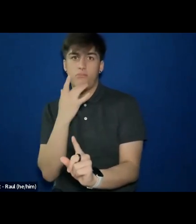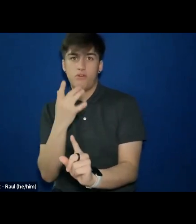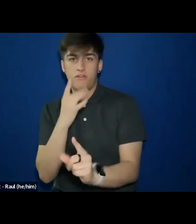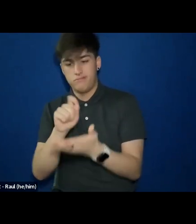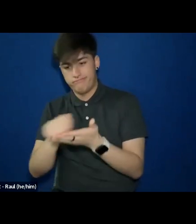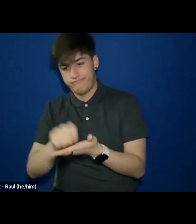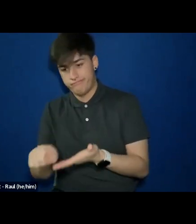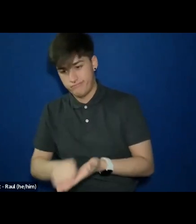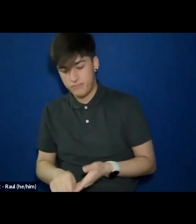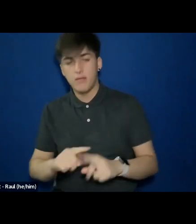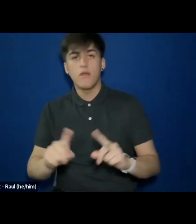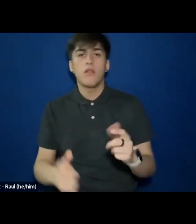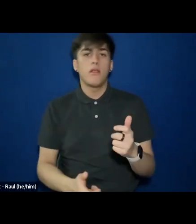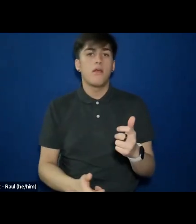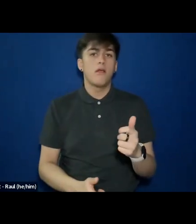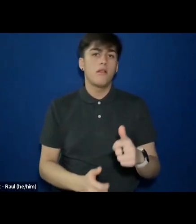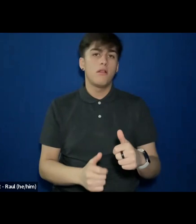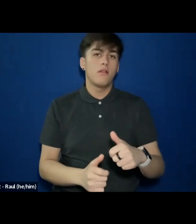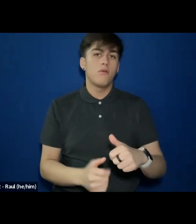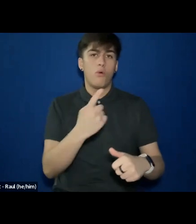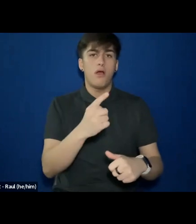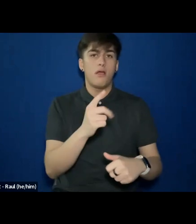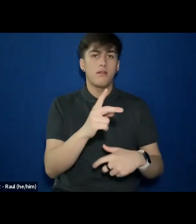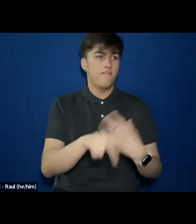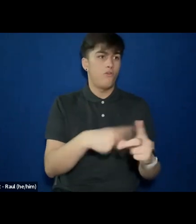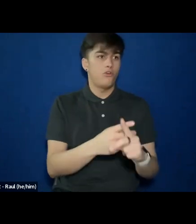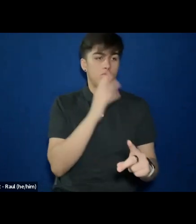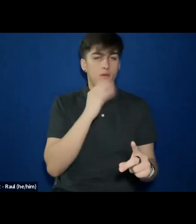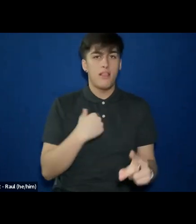in 12 languages. So one of the first things that we're really gonna ask of all of you is,